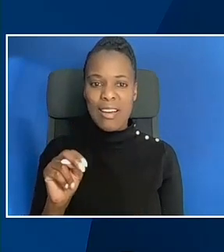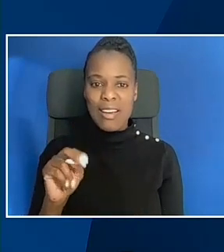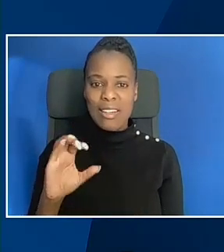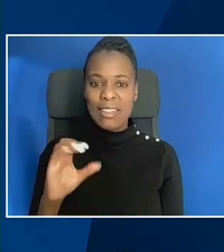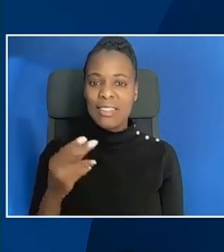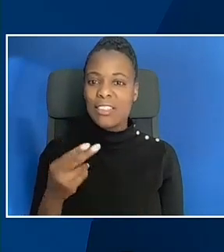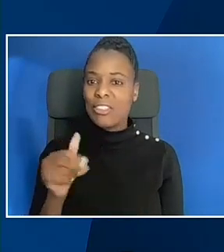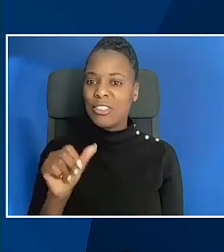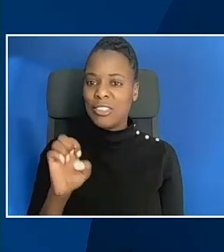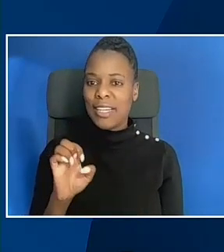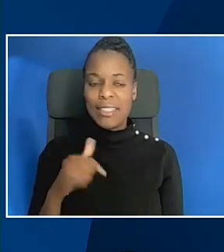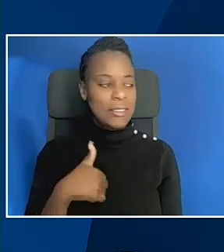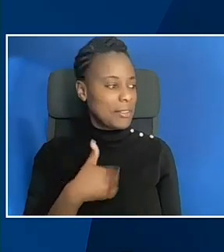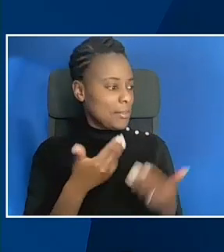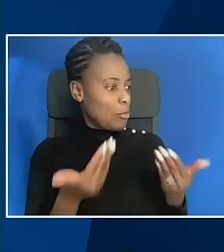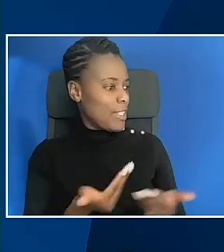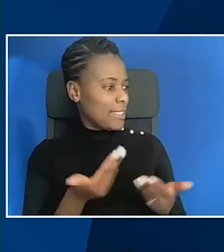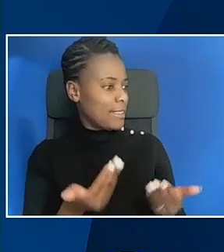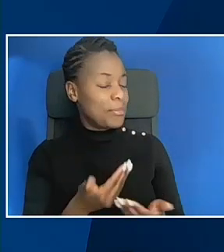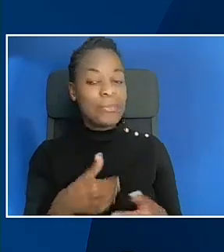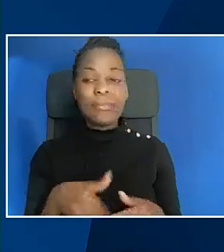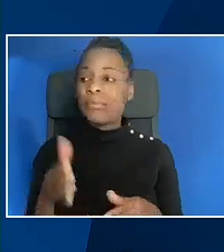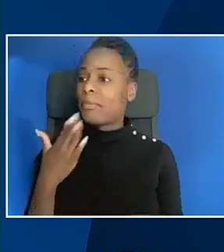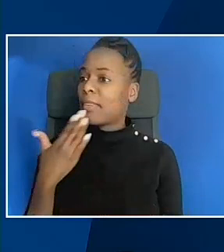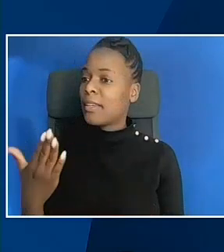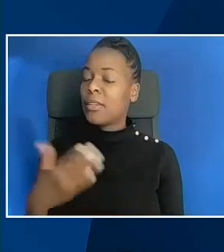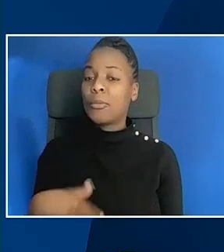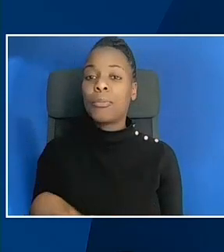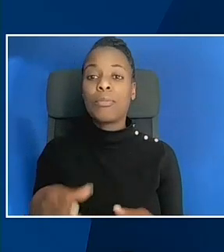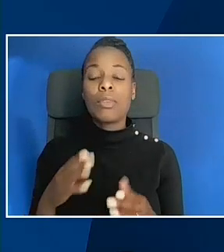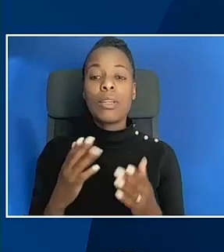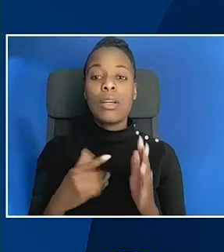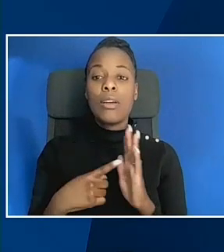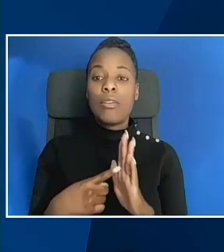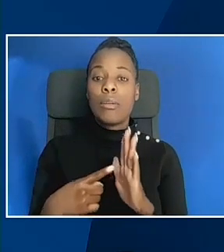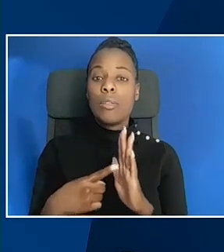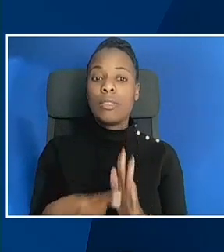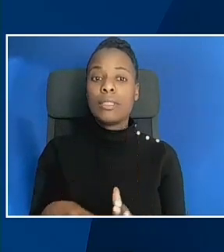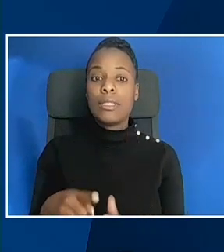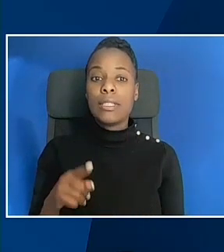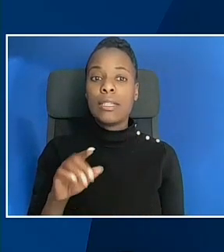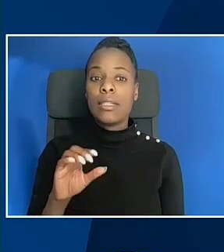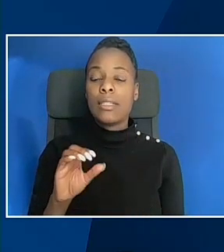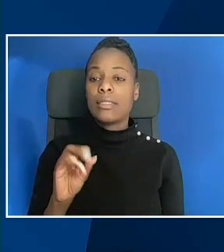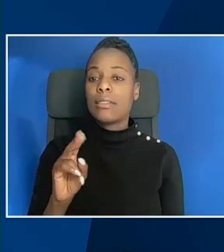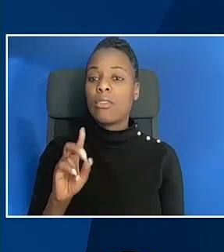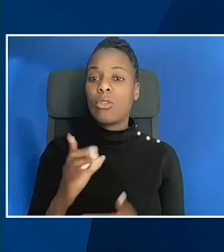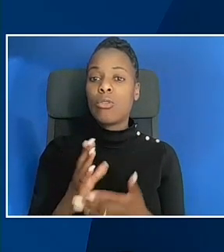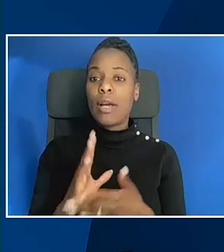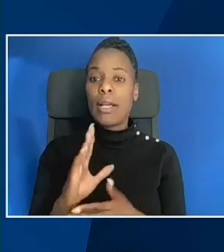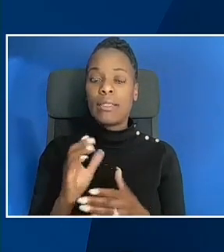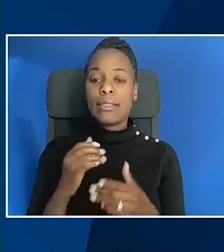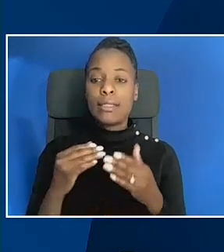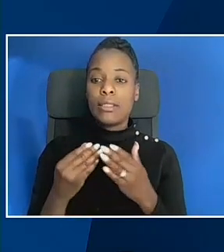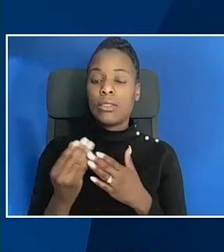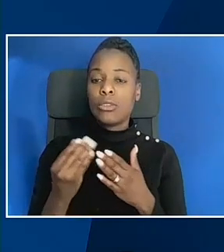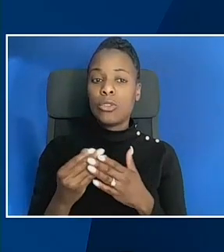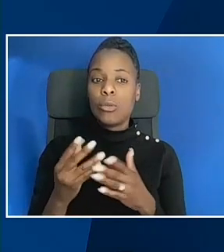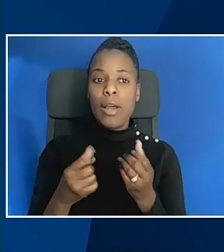Thank you, Dom. Representing the civil rights organizations and consumer advocates, we have Carolyn Fast. Good morning.